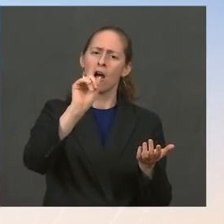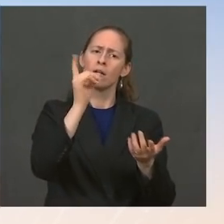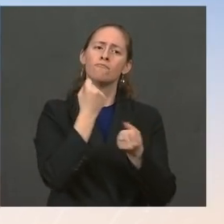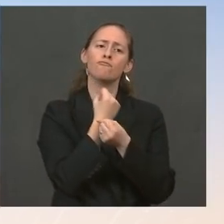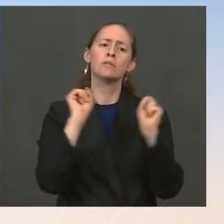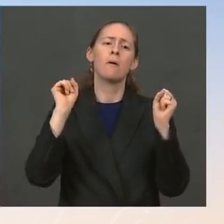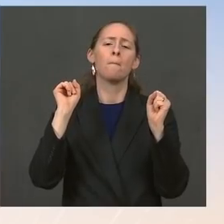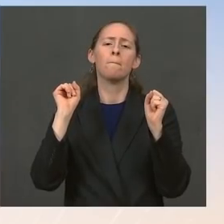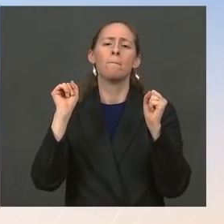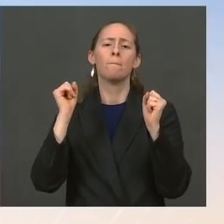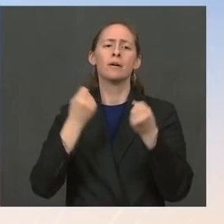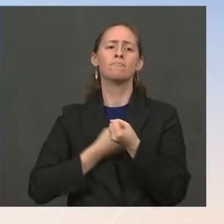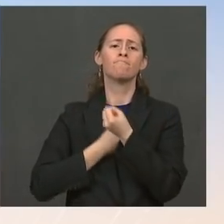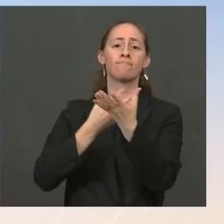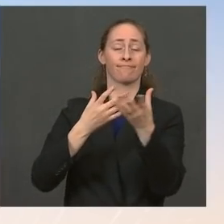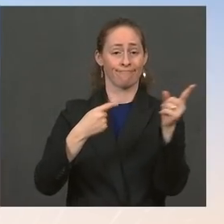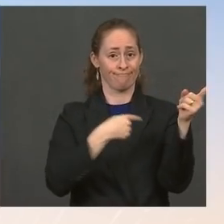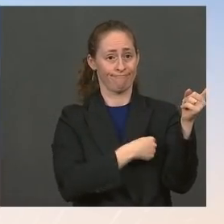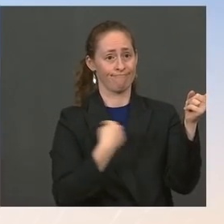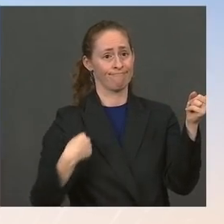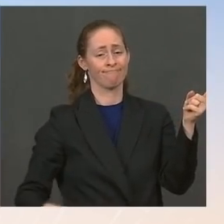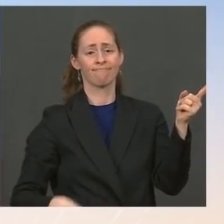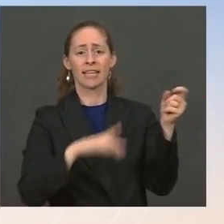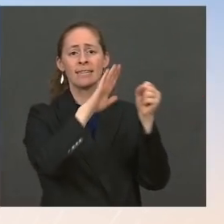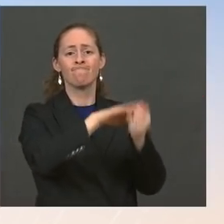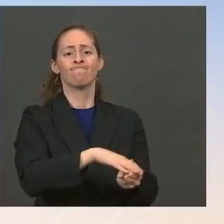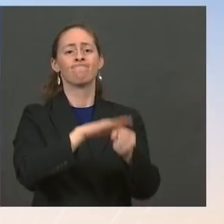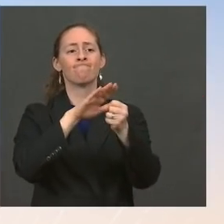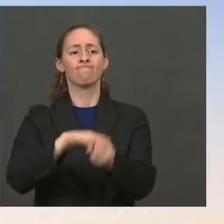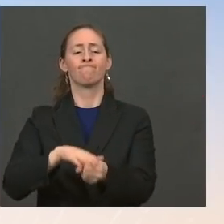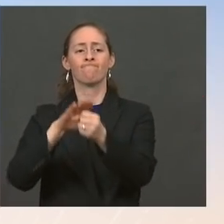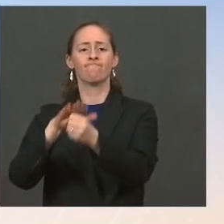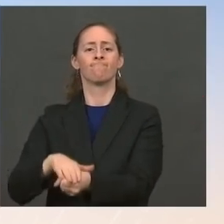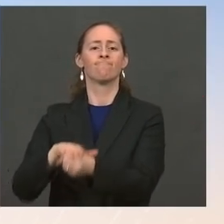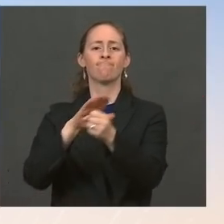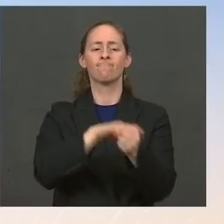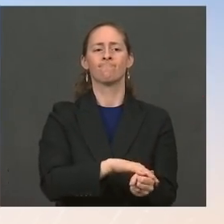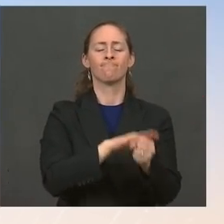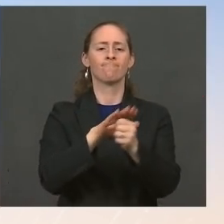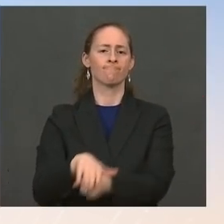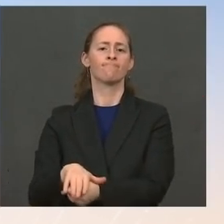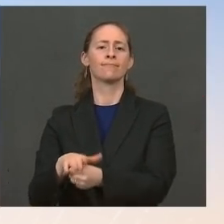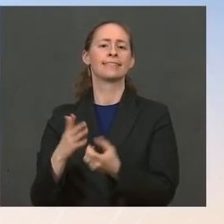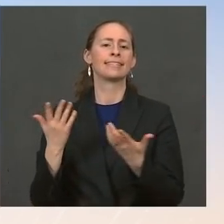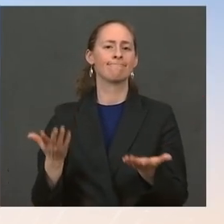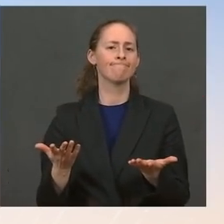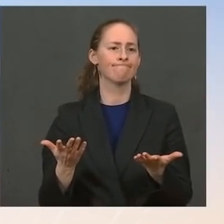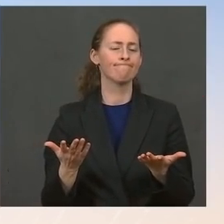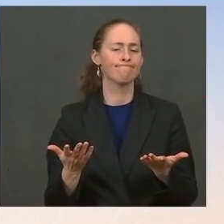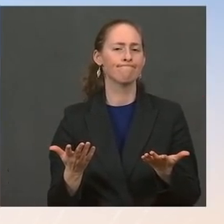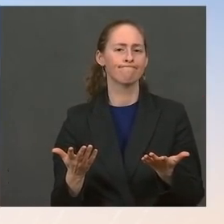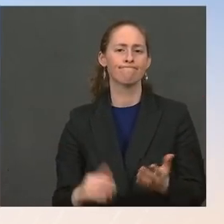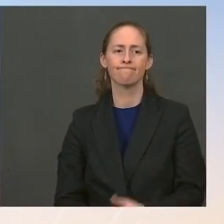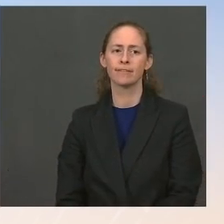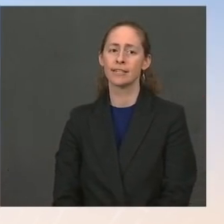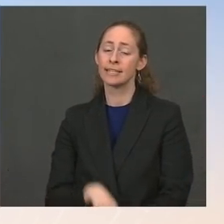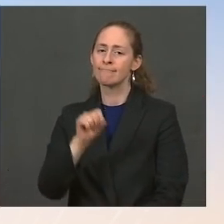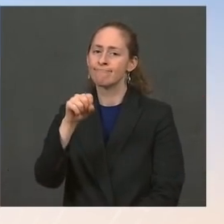and a record of silencing those that speak out, and we continue to condemn those practices. Go ahead. The Press: Can I go back to some news from yesterday?